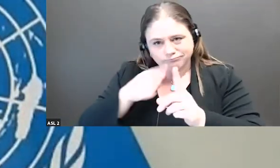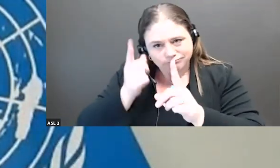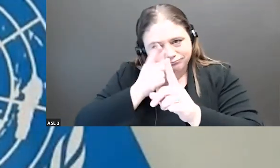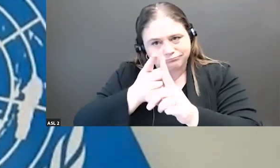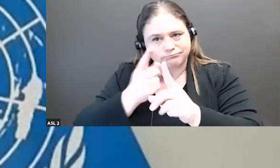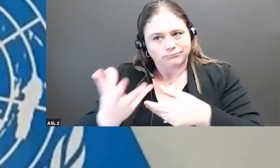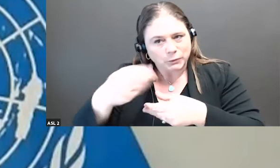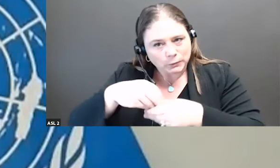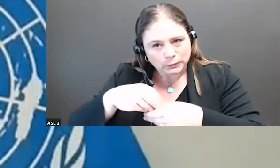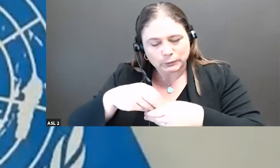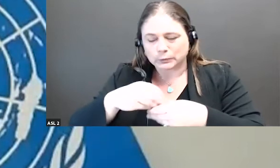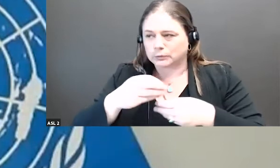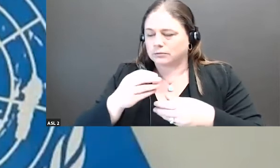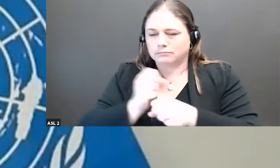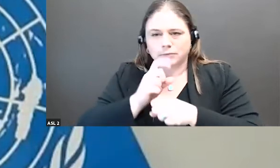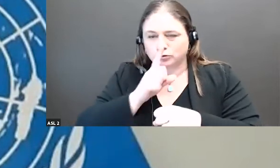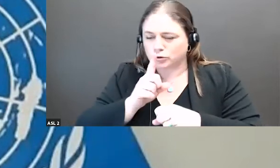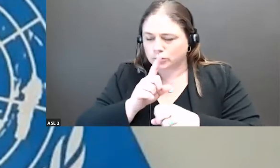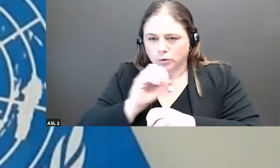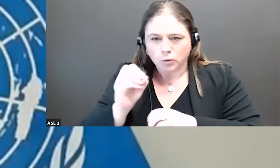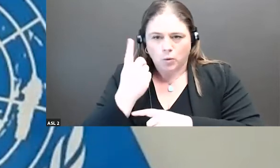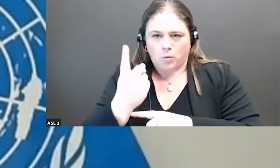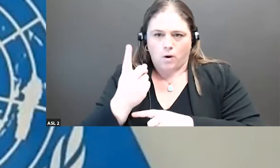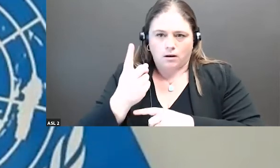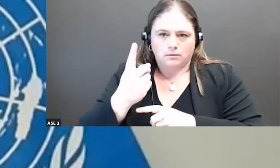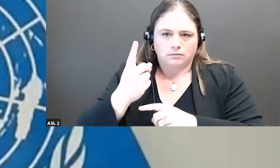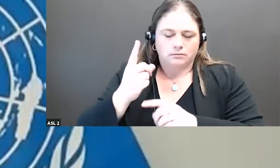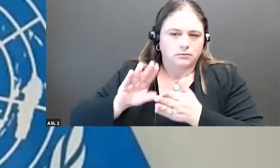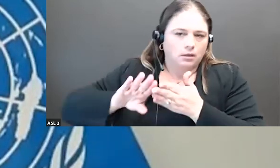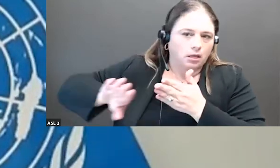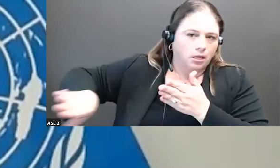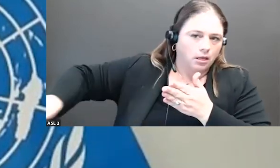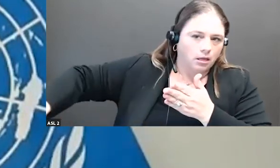to make sure that no one, no one is left behind. No one is pushed aside,